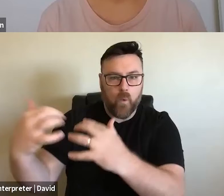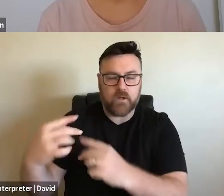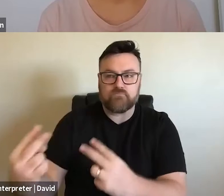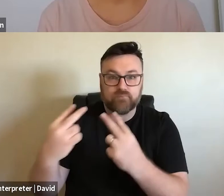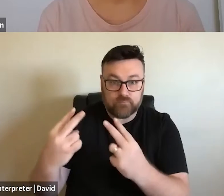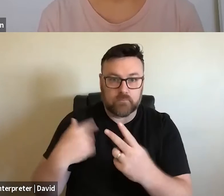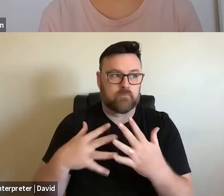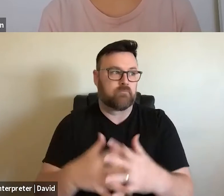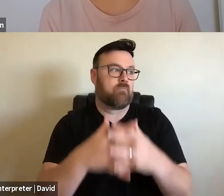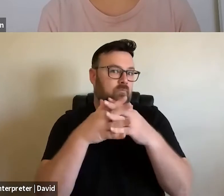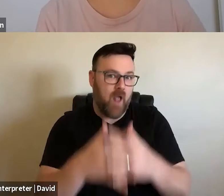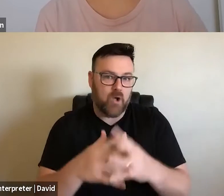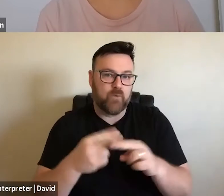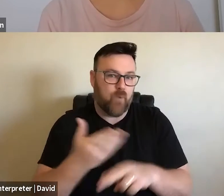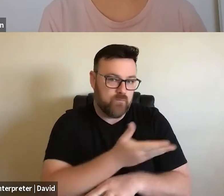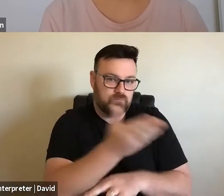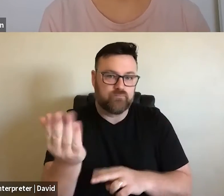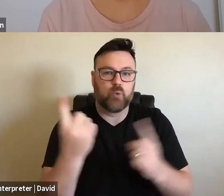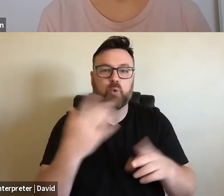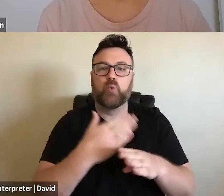for many of you in this sector.